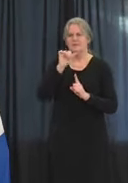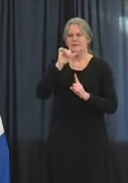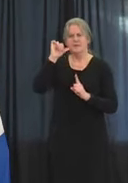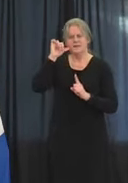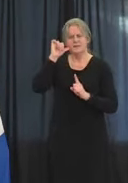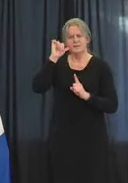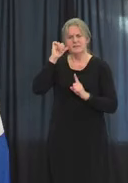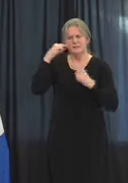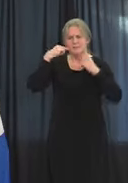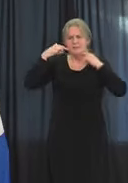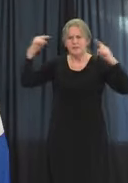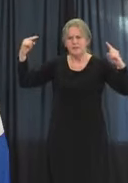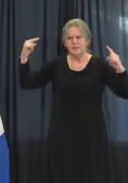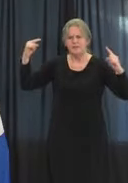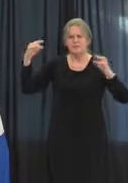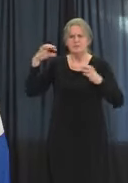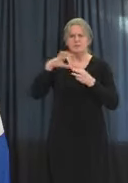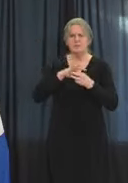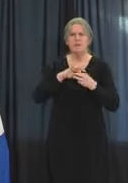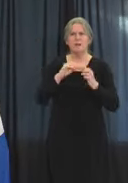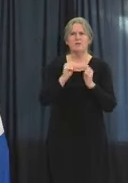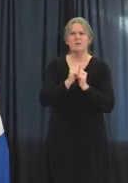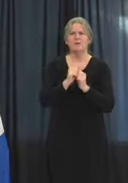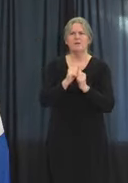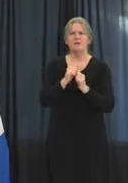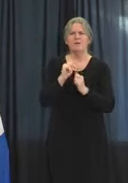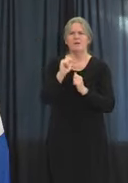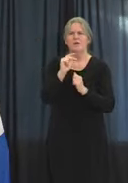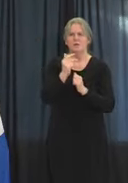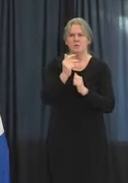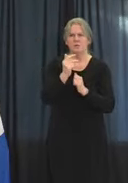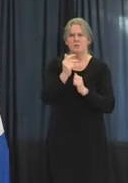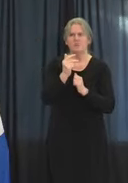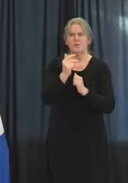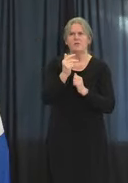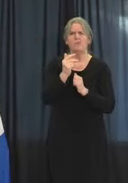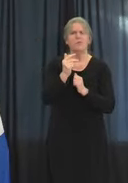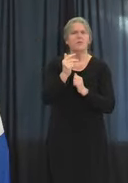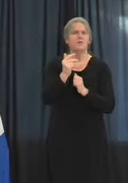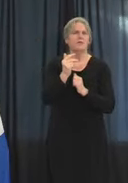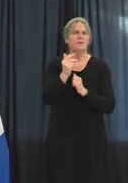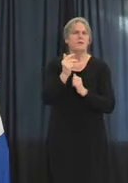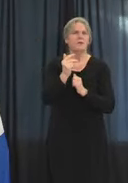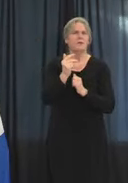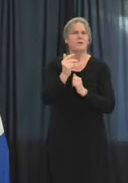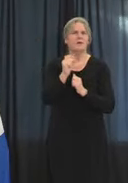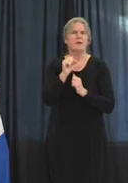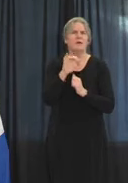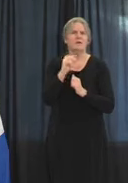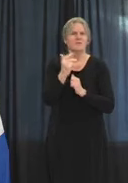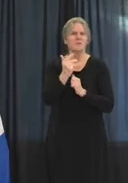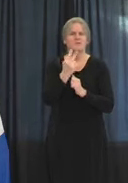issued last night just in regards to case three and the two particular places that you